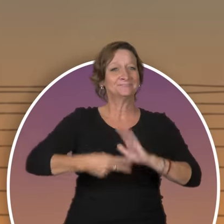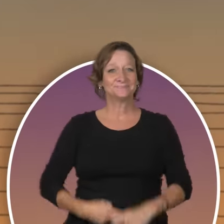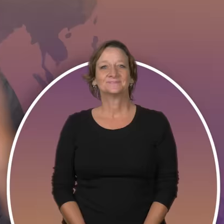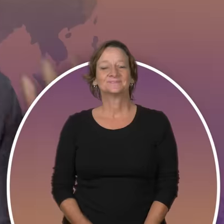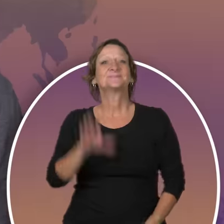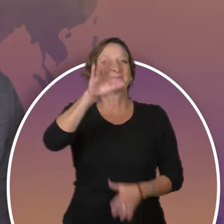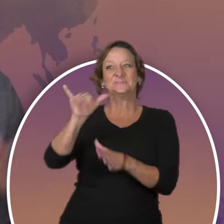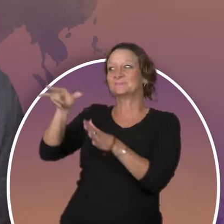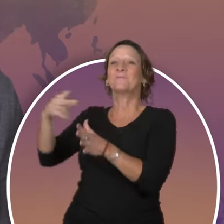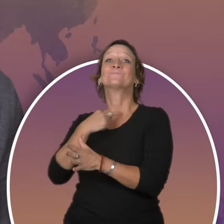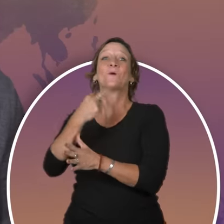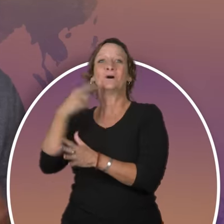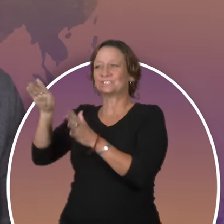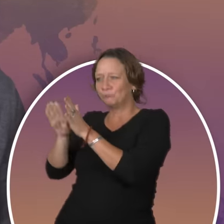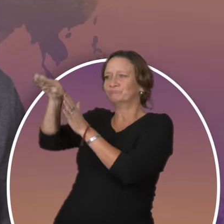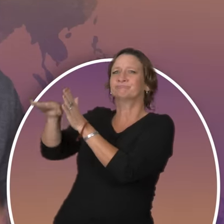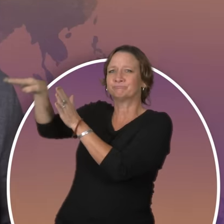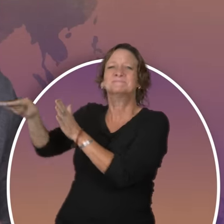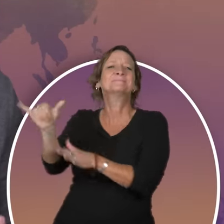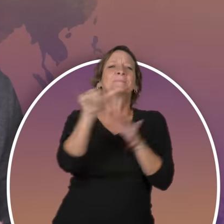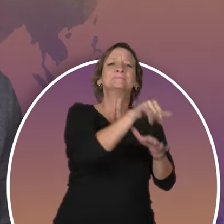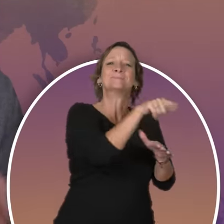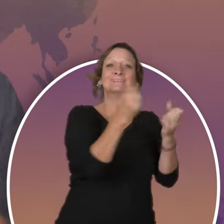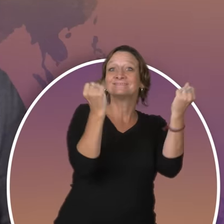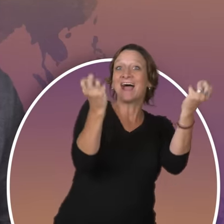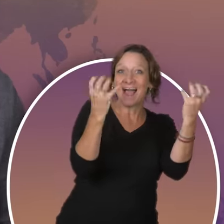And there's just as much vibrance and variety in sign languages as spoken ones.